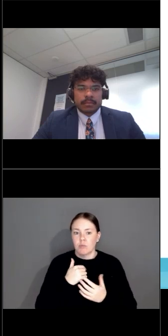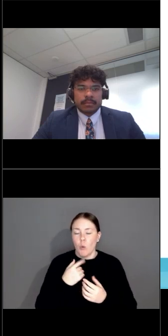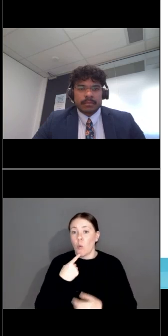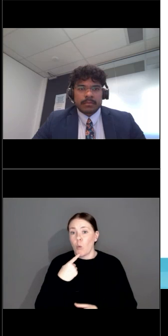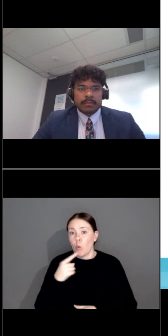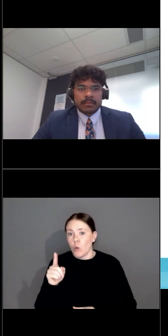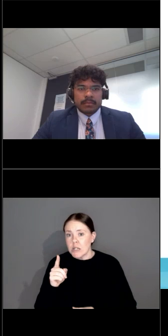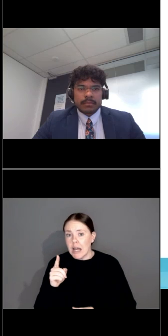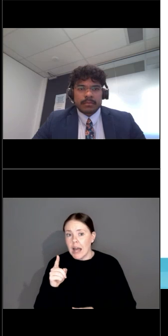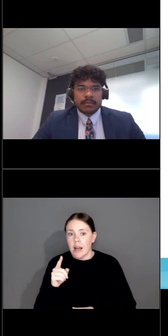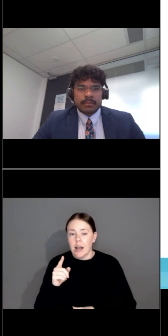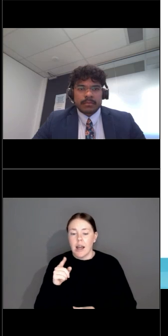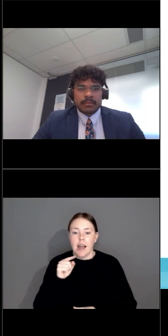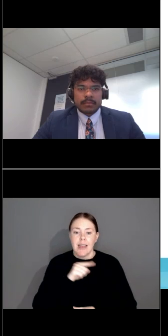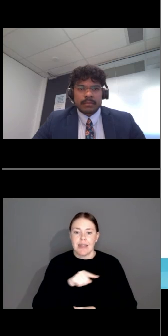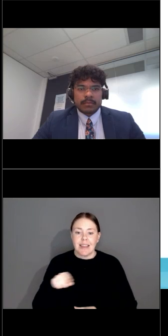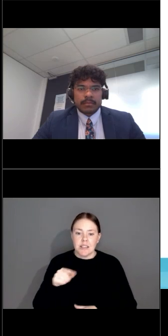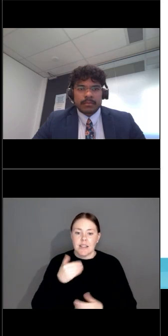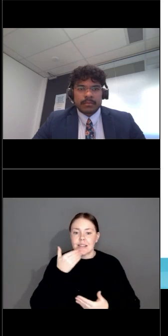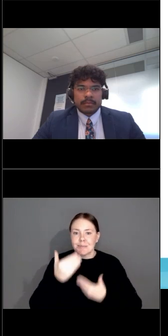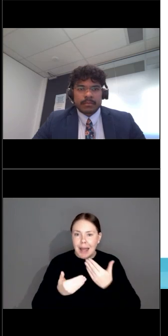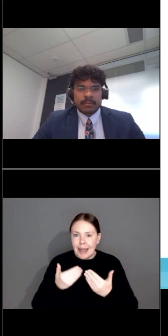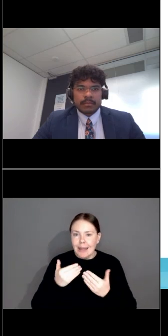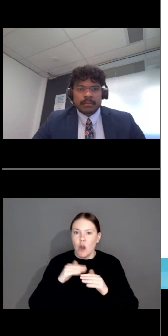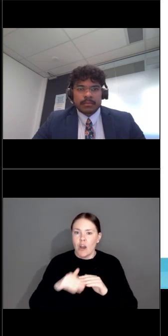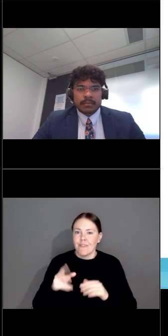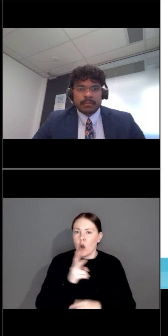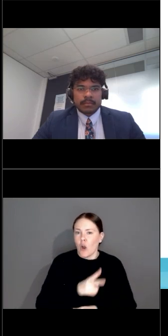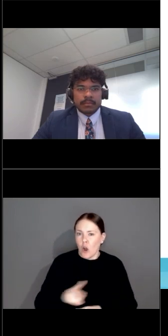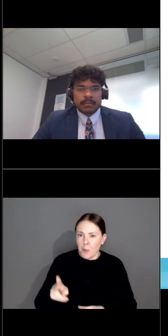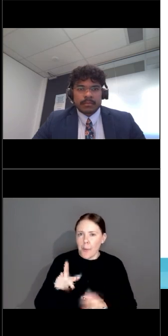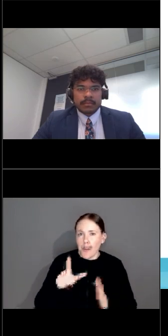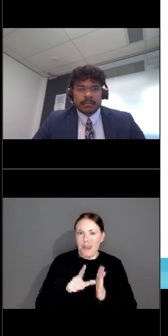about common legal problems on our website as well heaps of information that I know lots of